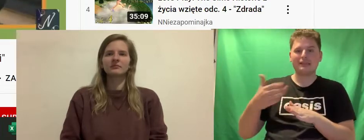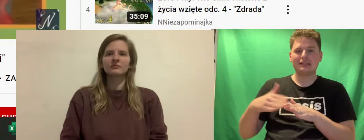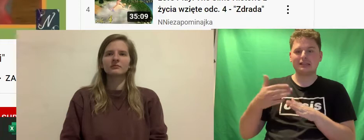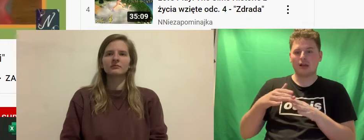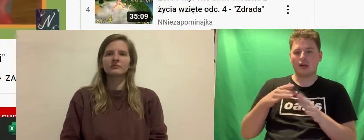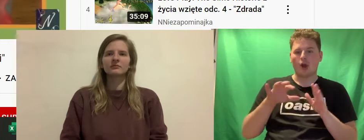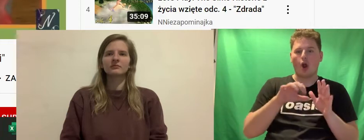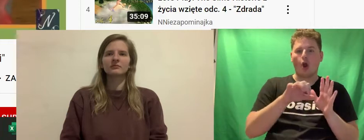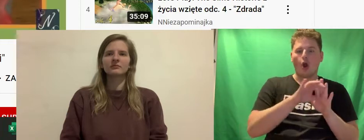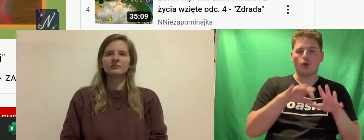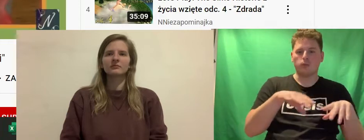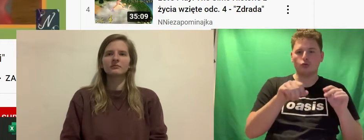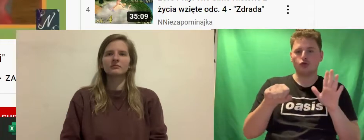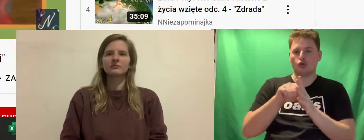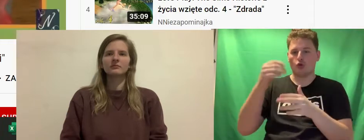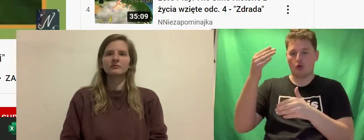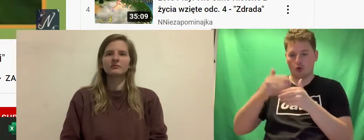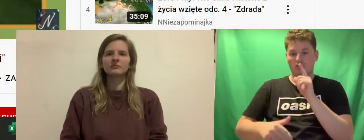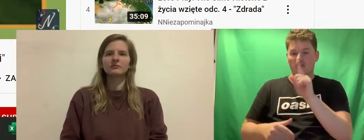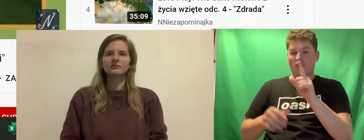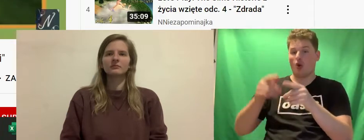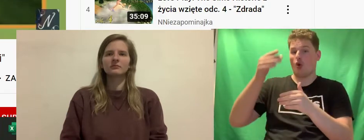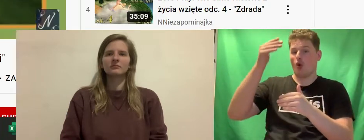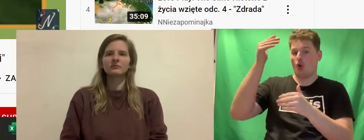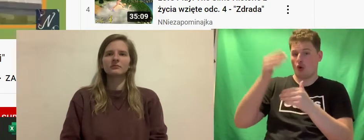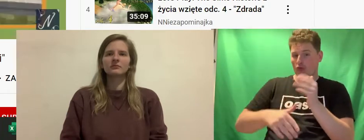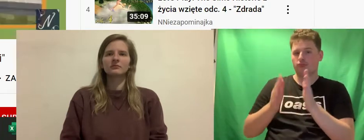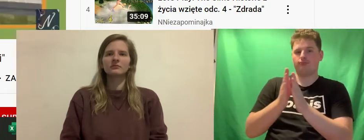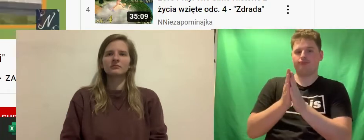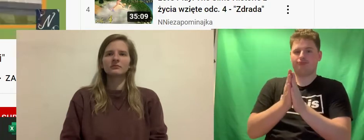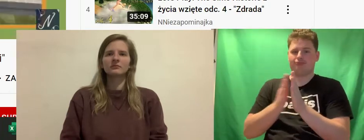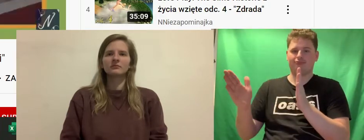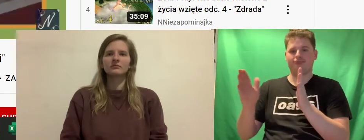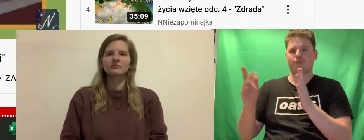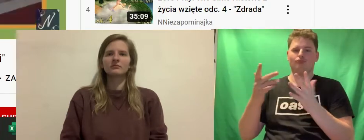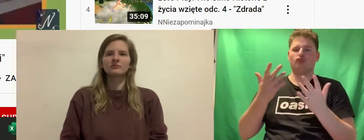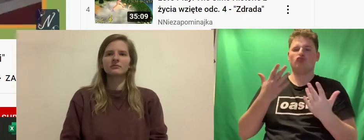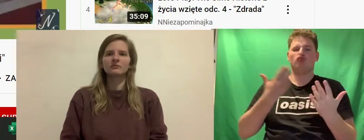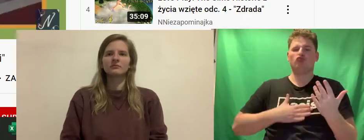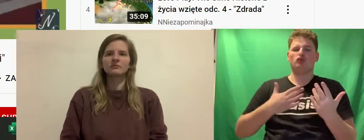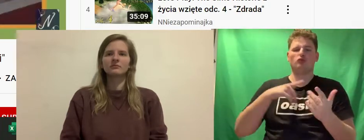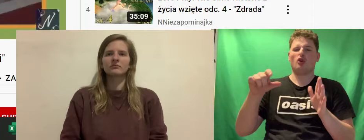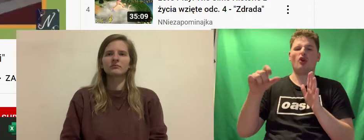A: when finished, do you think it's over? then no, you can keep playing this and continue the story and yes there is no end to